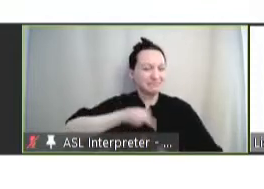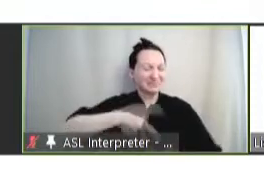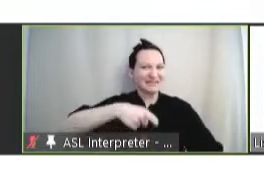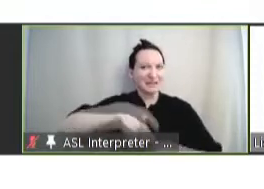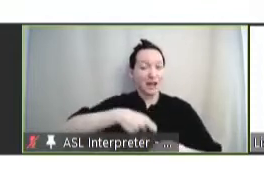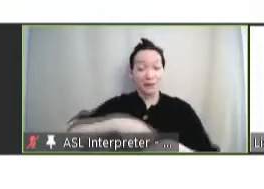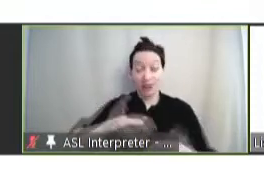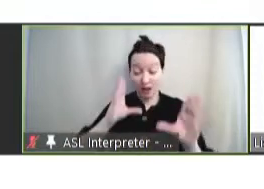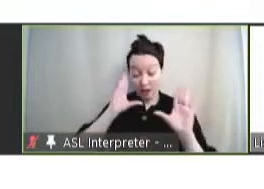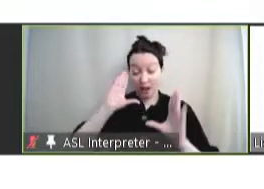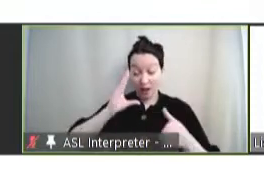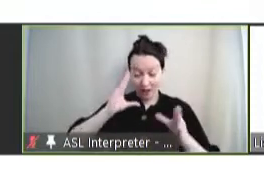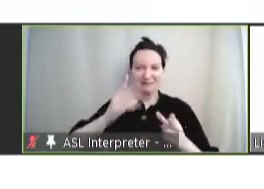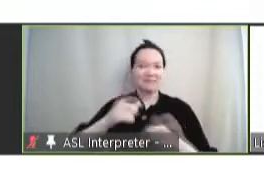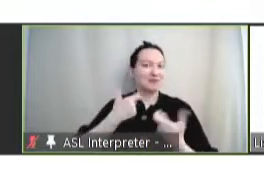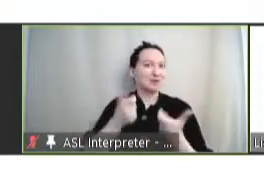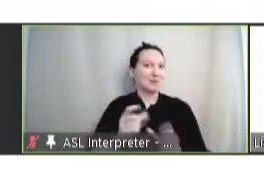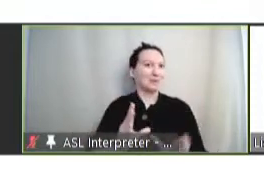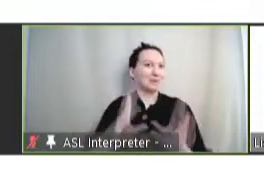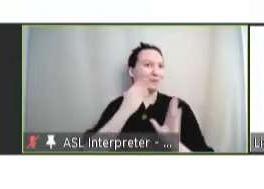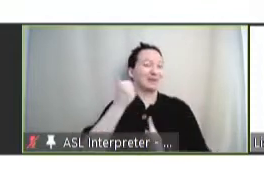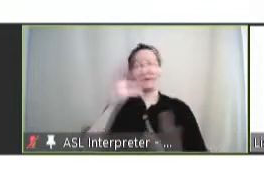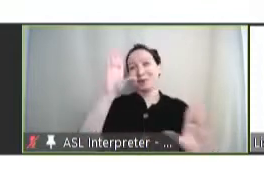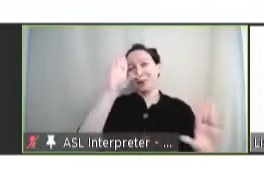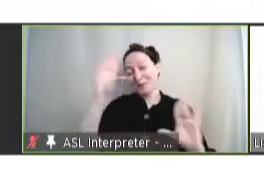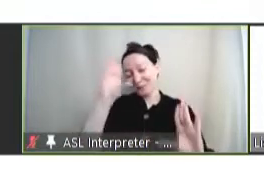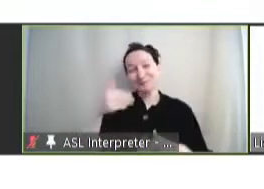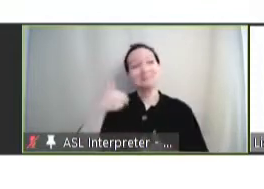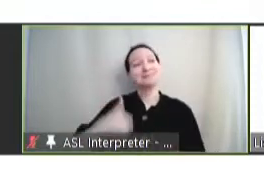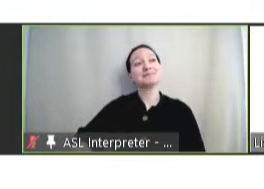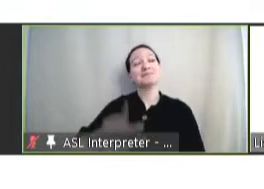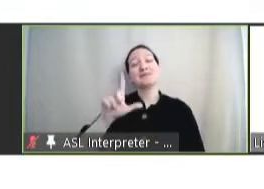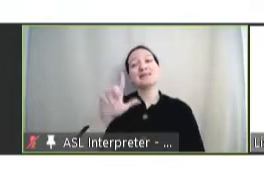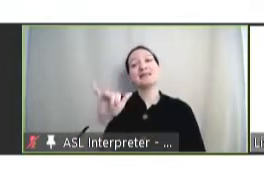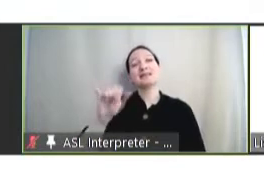attention, but I'll do my best. So, hello, everyone. I am Lisa Pino, the Director